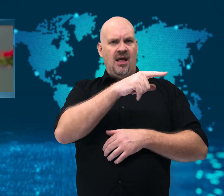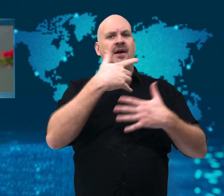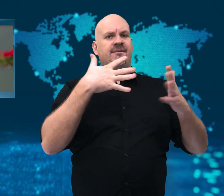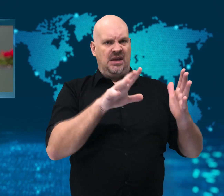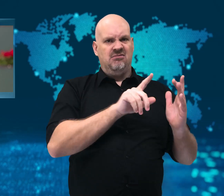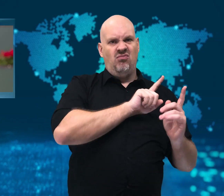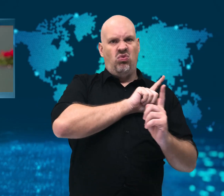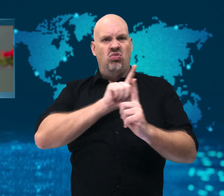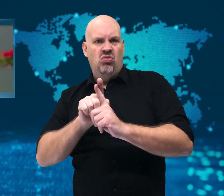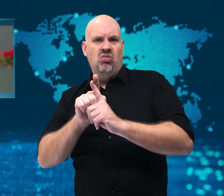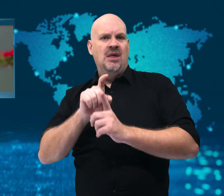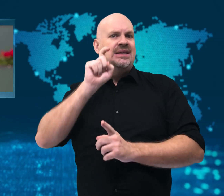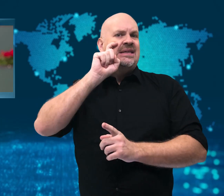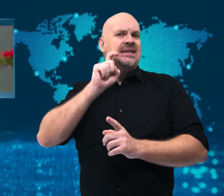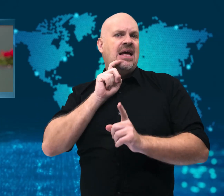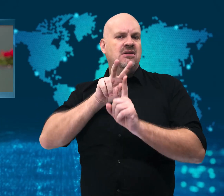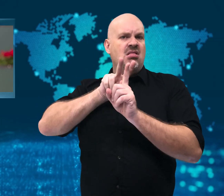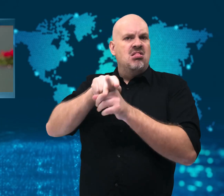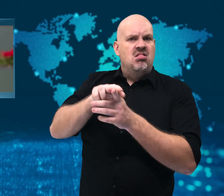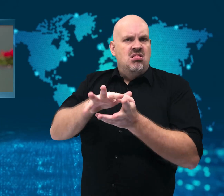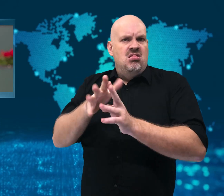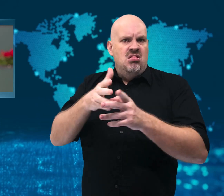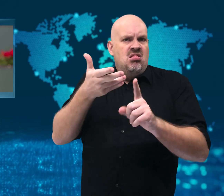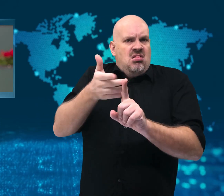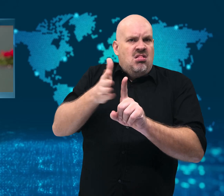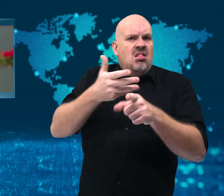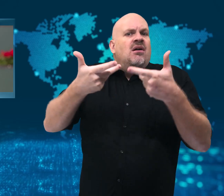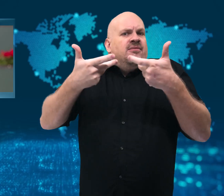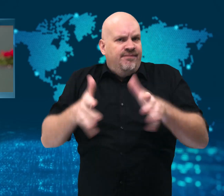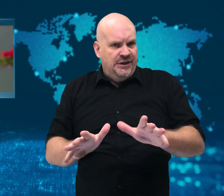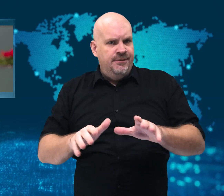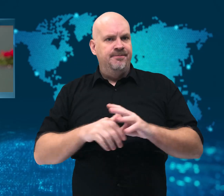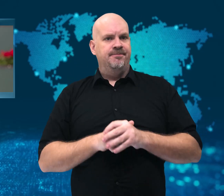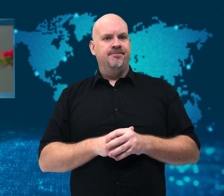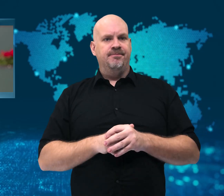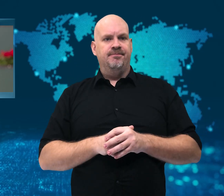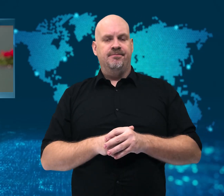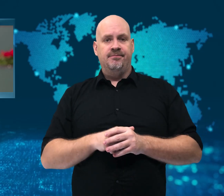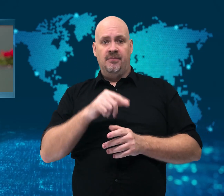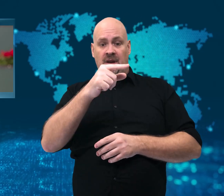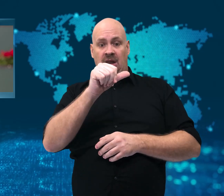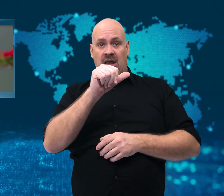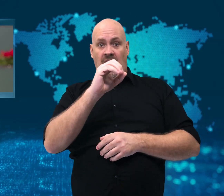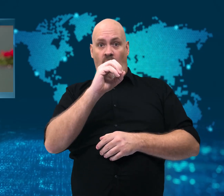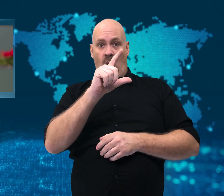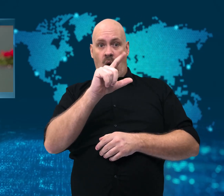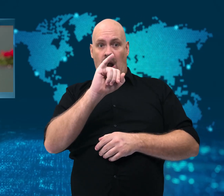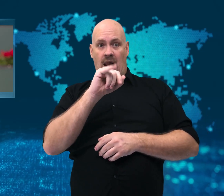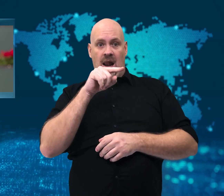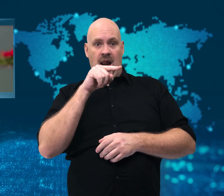Gaoli, who invited her into his home,